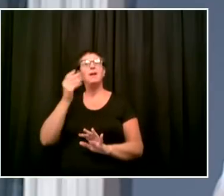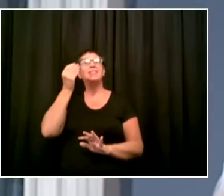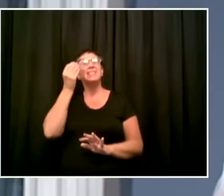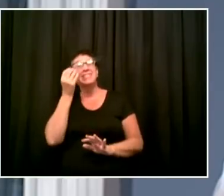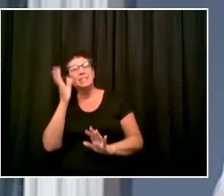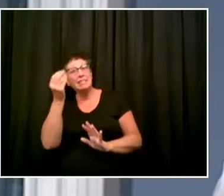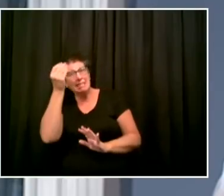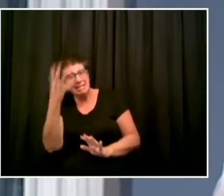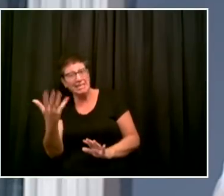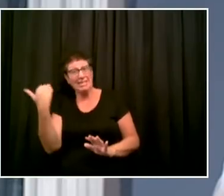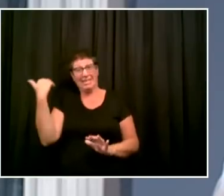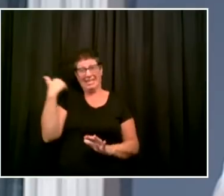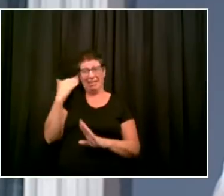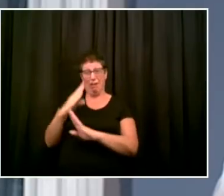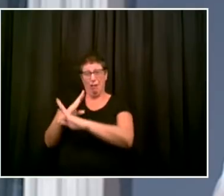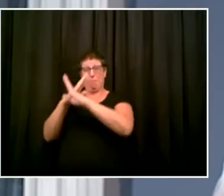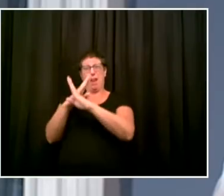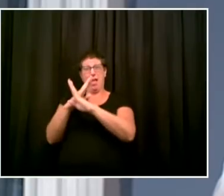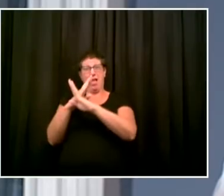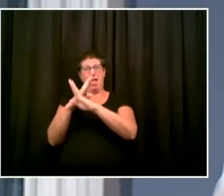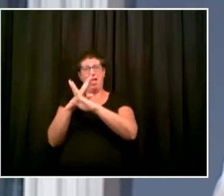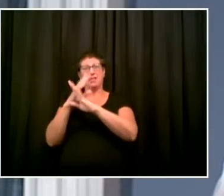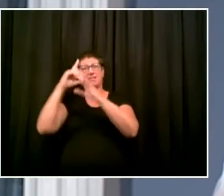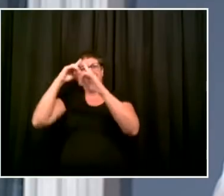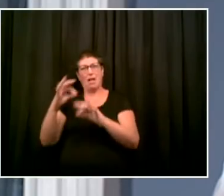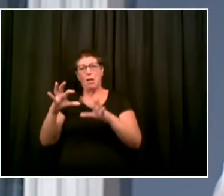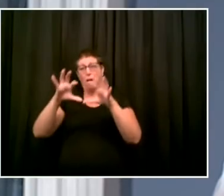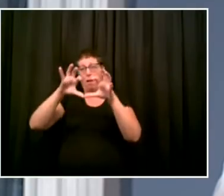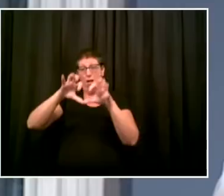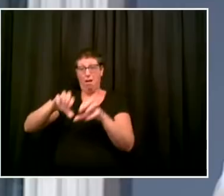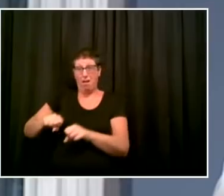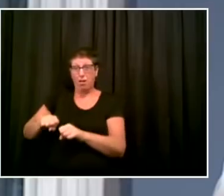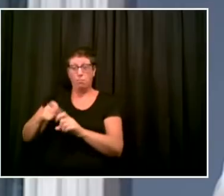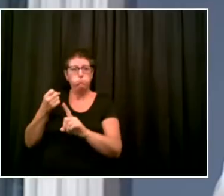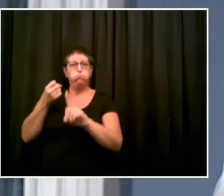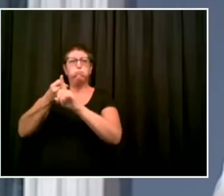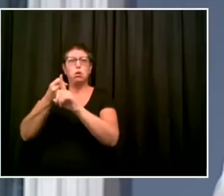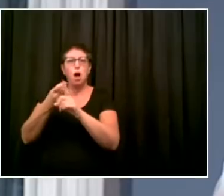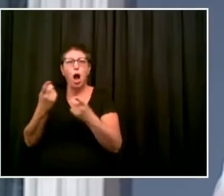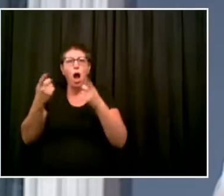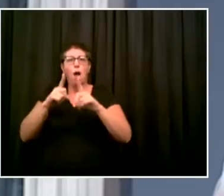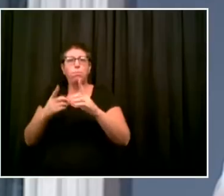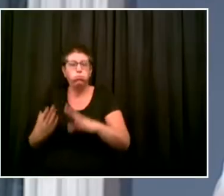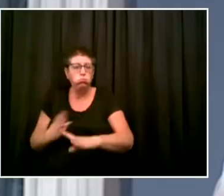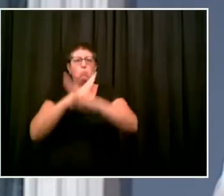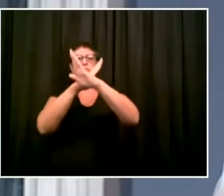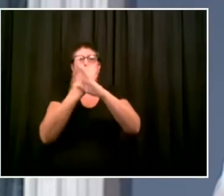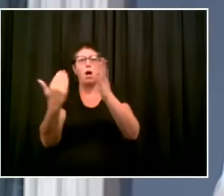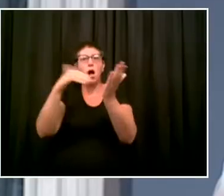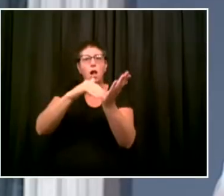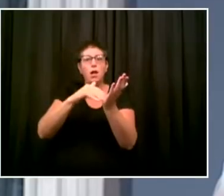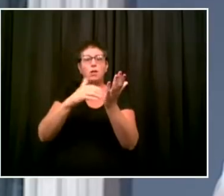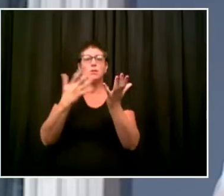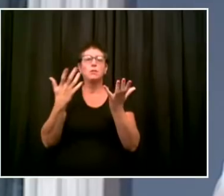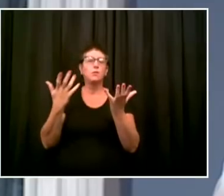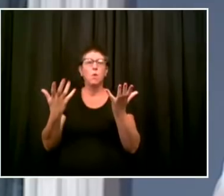OR RESTRICTIONS NDA HAD TO PUT THEM BACK INTO